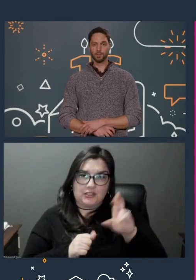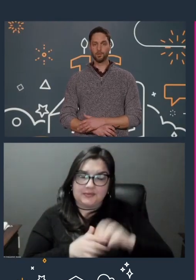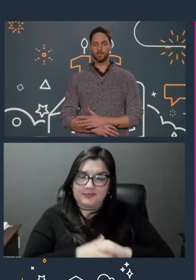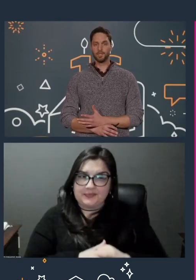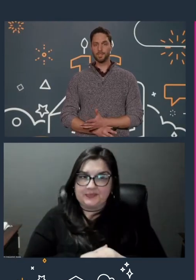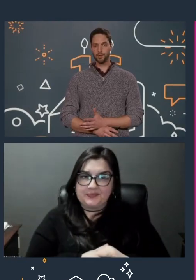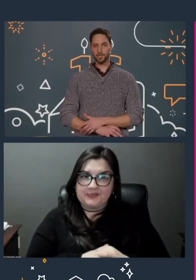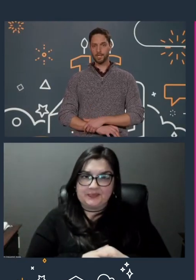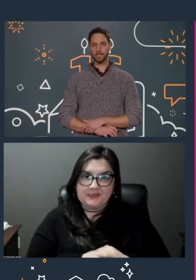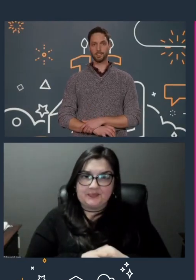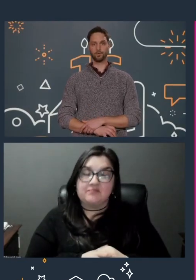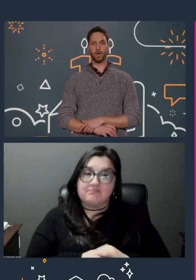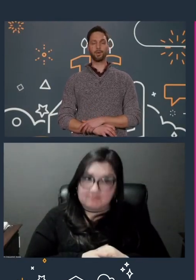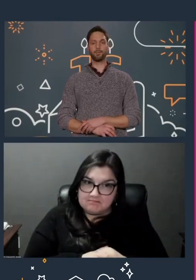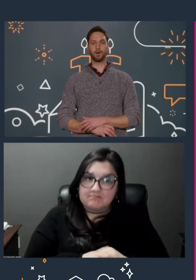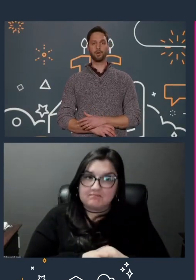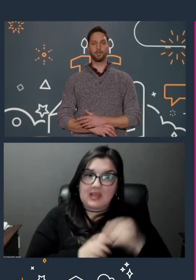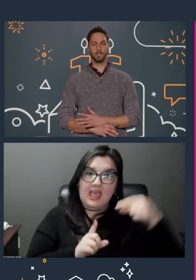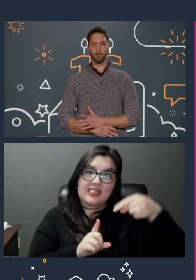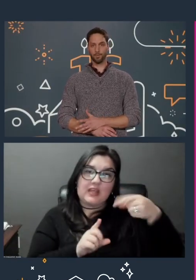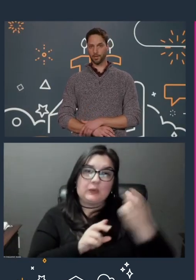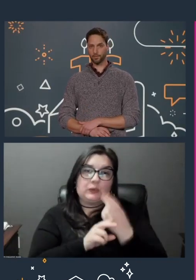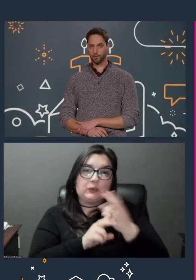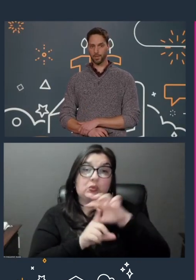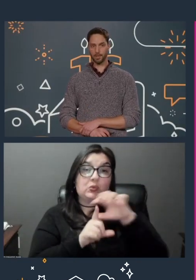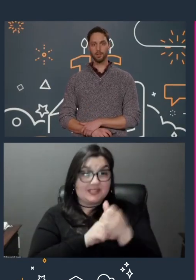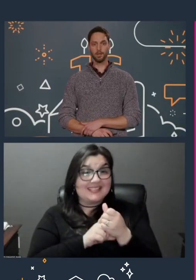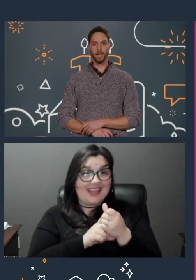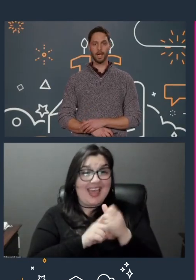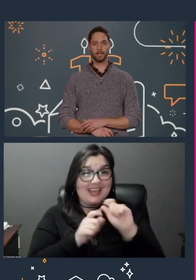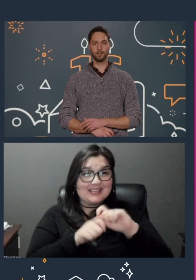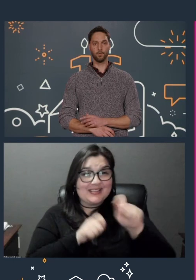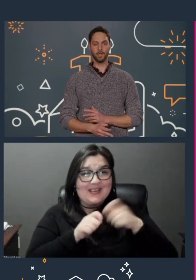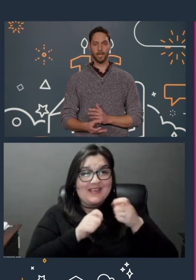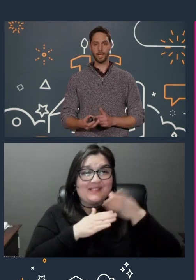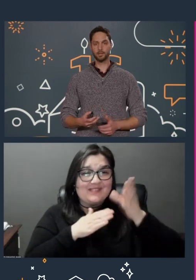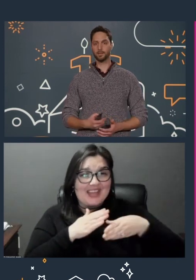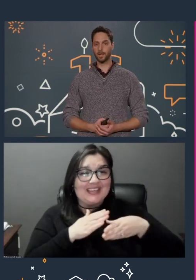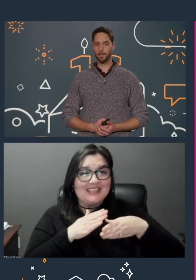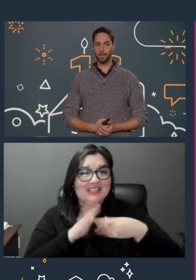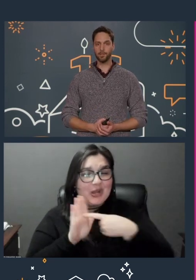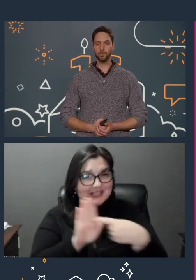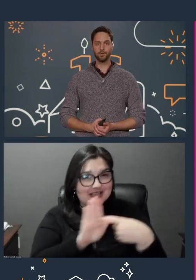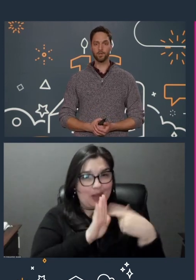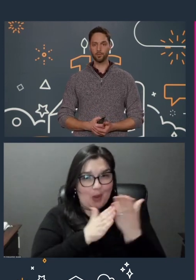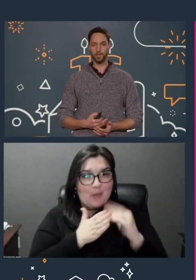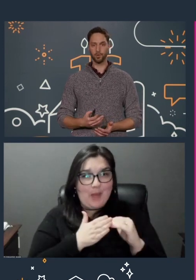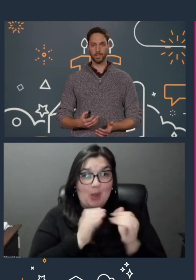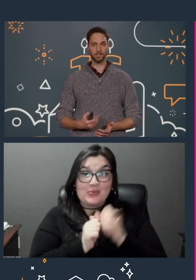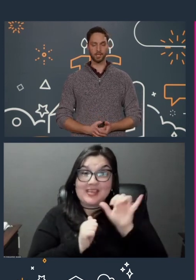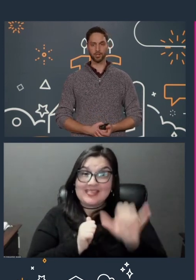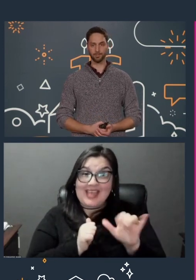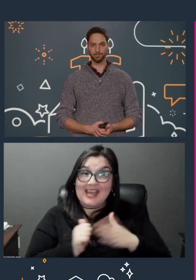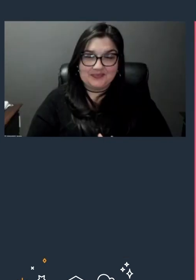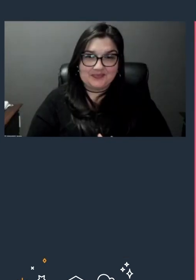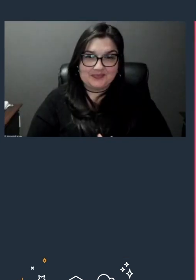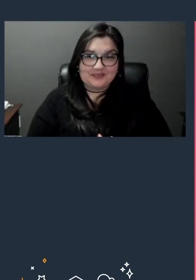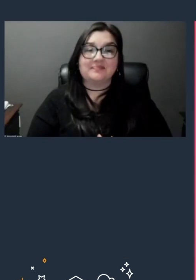So these use cases wrap up our demo part for today. And with that, I'm happy to move on to the Q&A session.